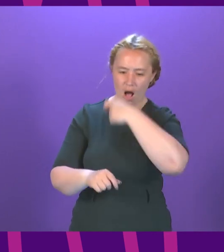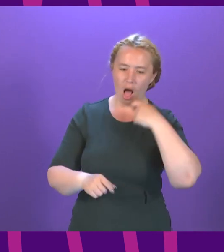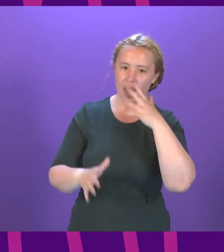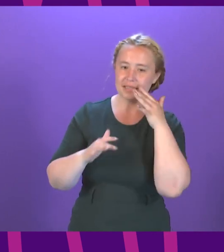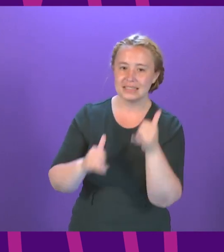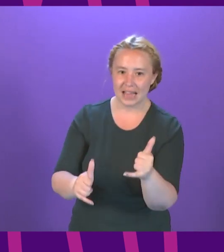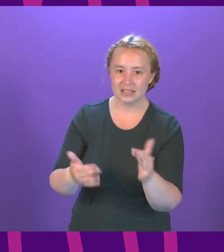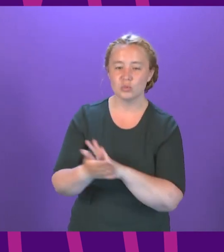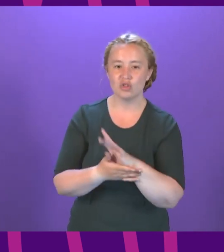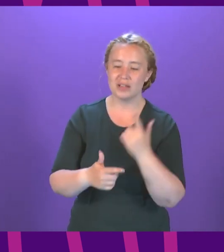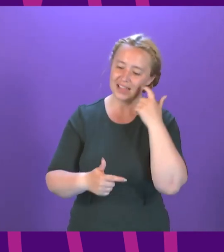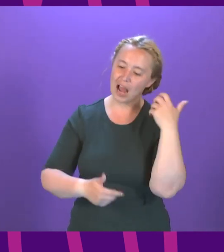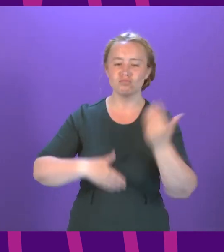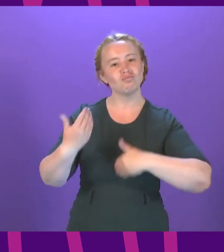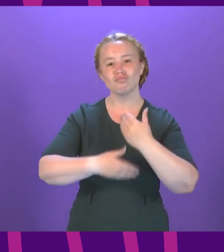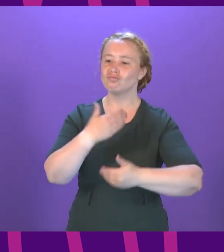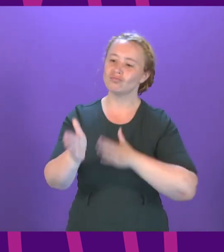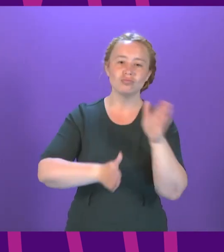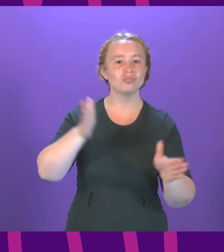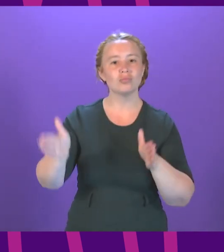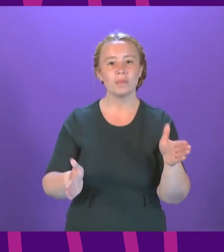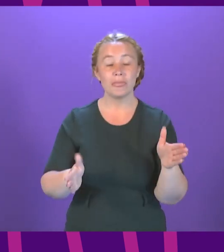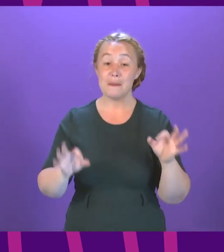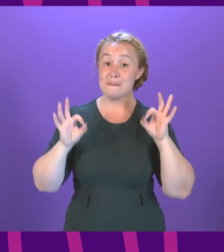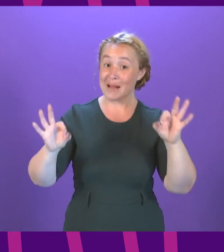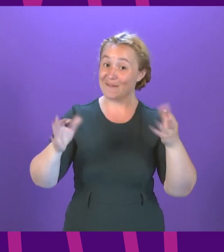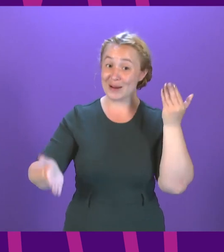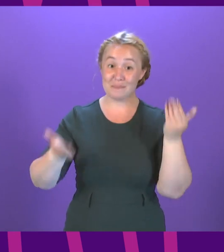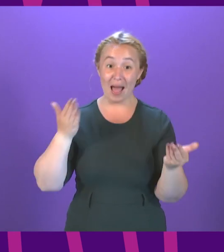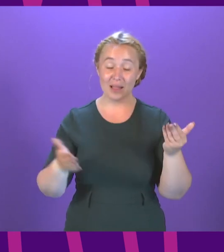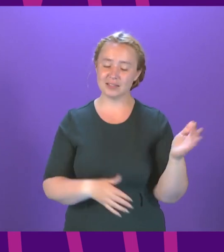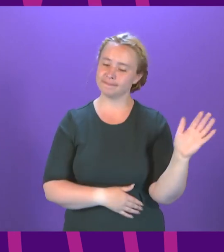a balance, although it is not a perfect balance, and we will continue to keep it under review.